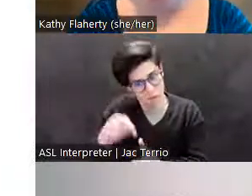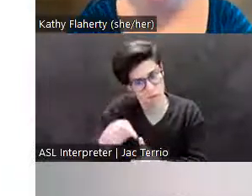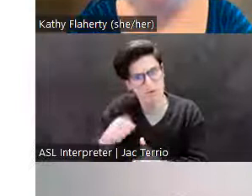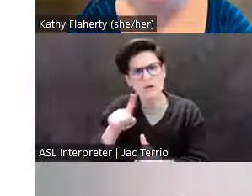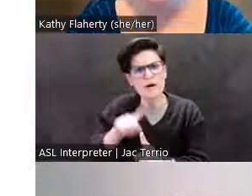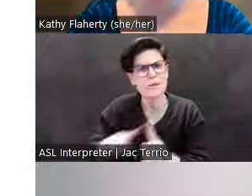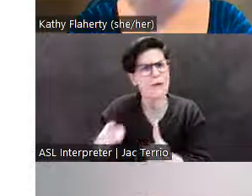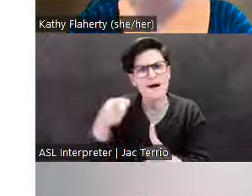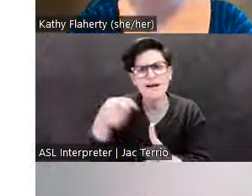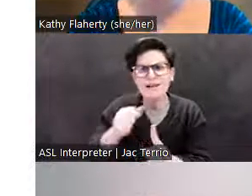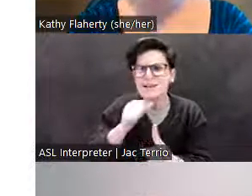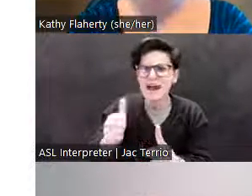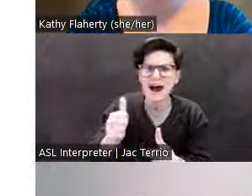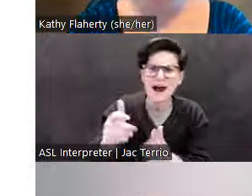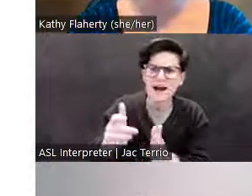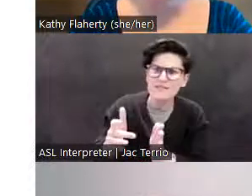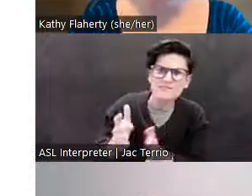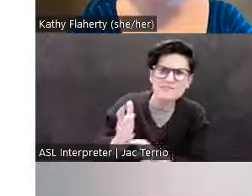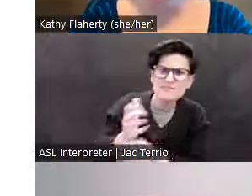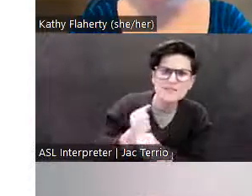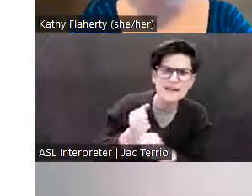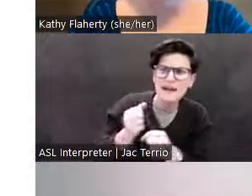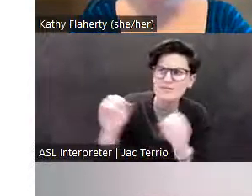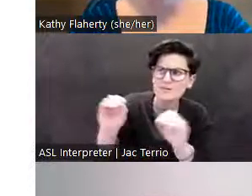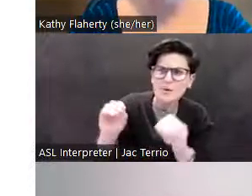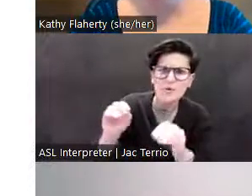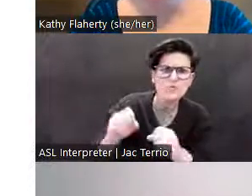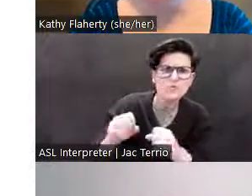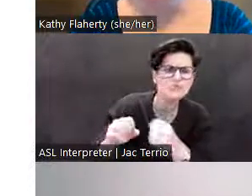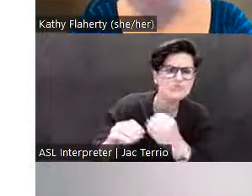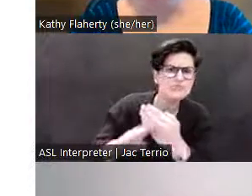15:21:37 Supreme Court cases interpreted the meaning of disability very narrowly.